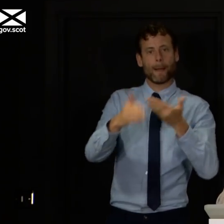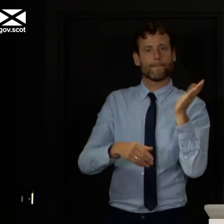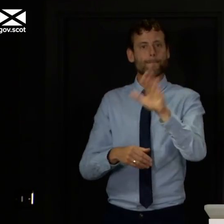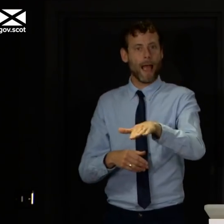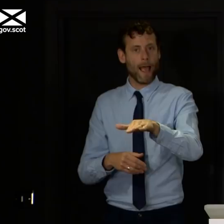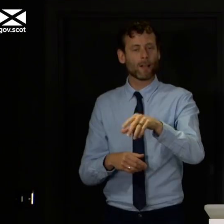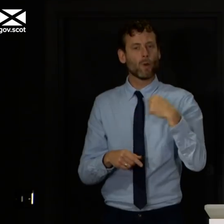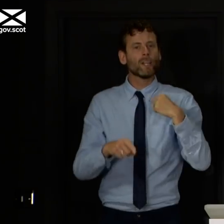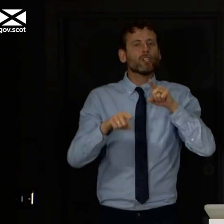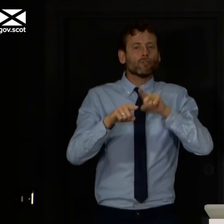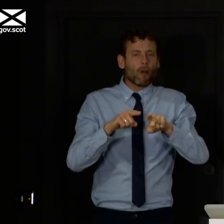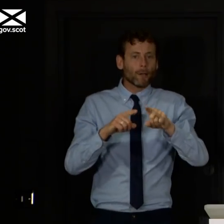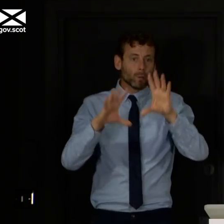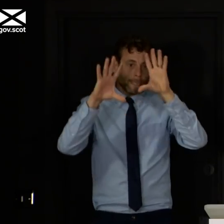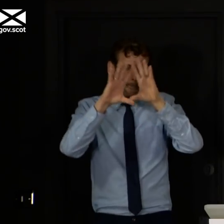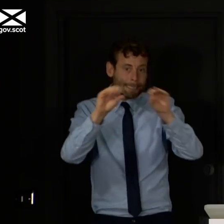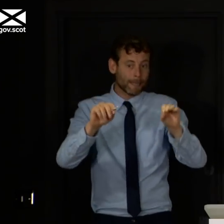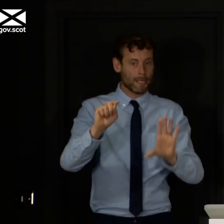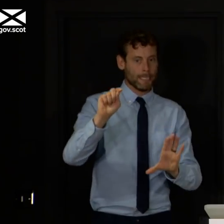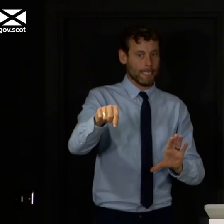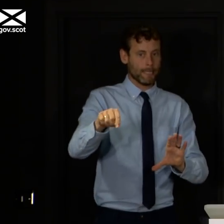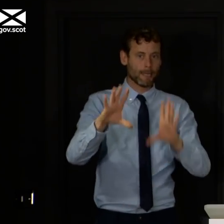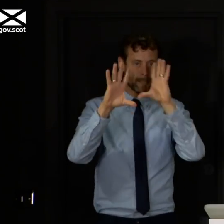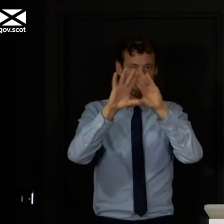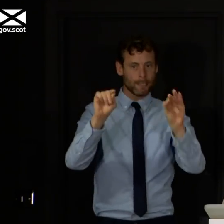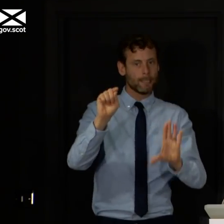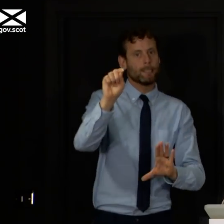to keep the virus under control. I can't stress that enough. If this virus runs out of control